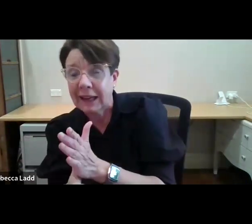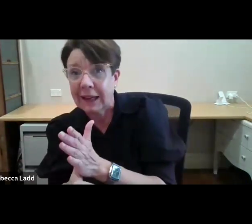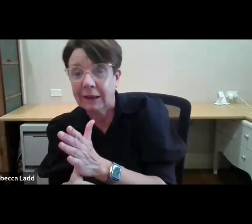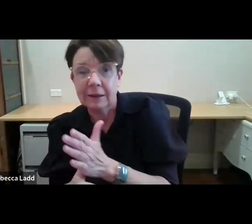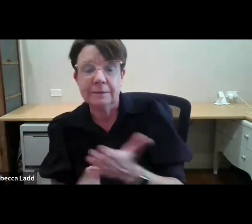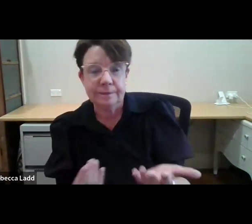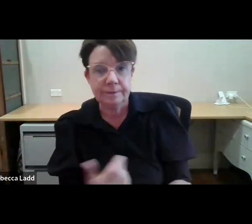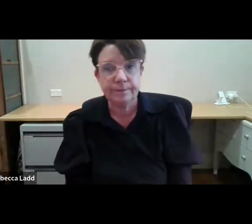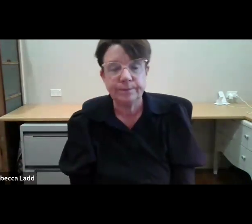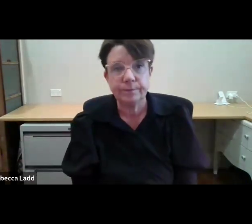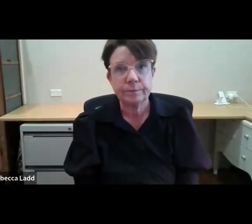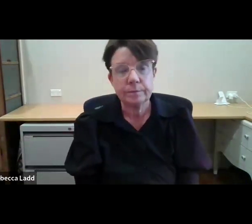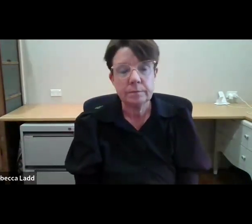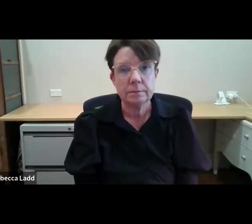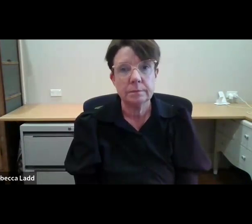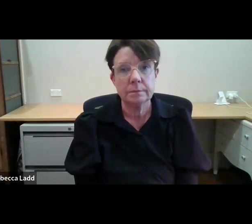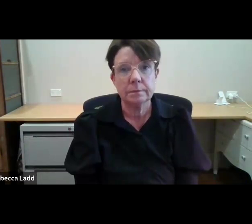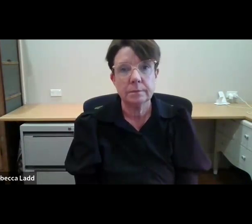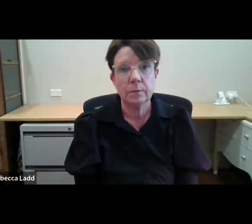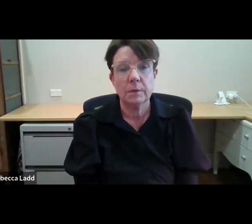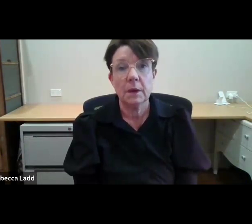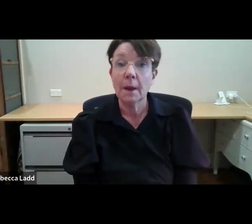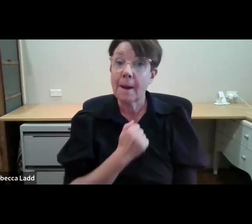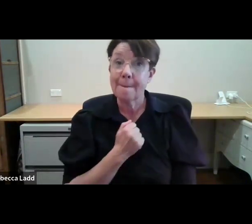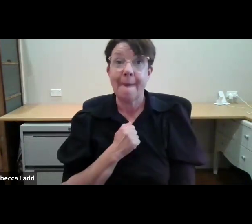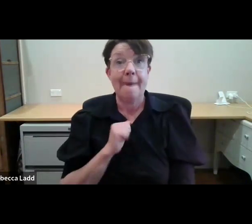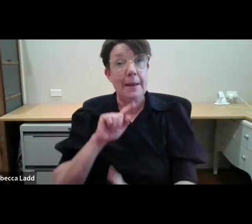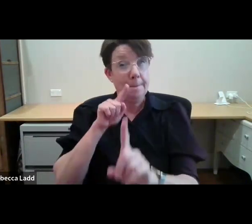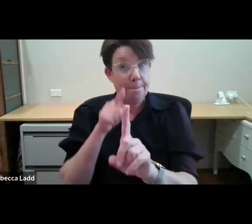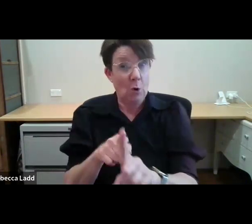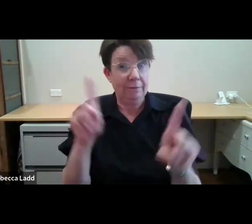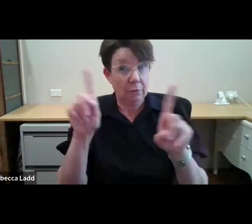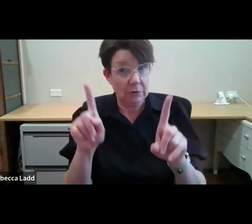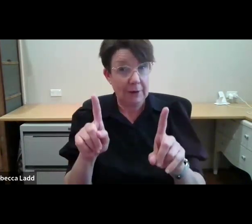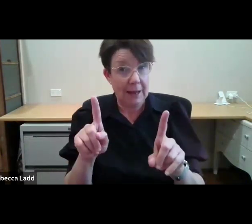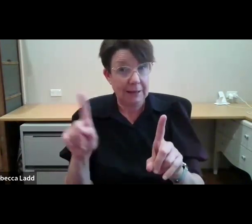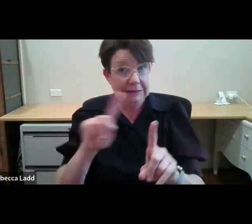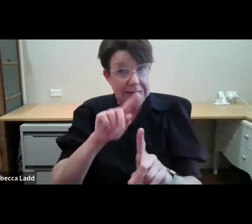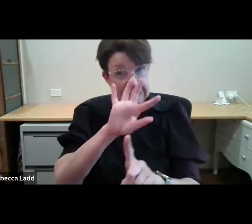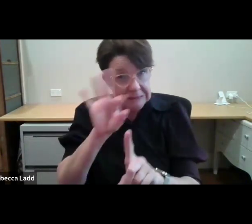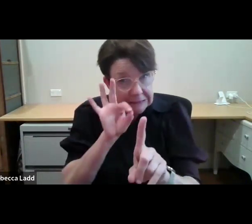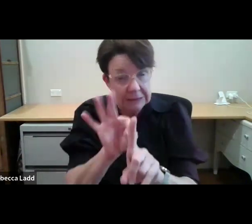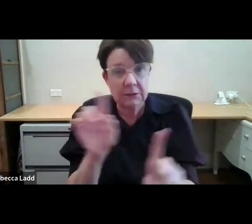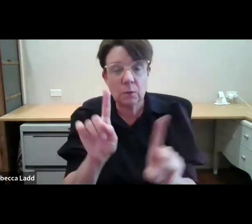not think about this as a cost but we should think about it as an opportunity. I want to